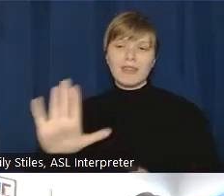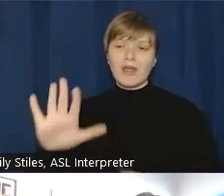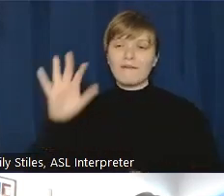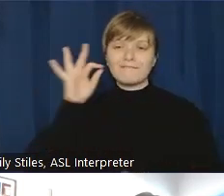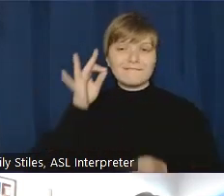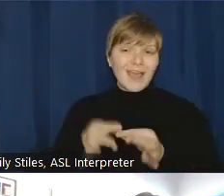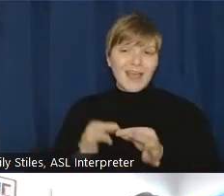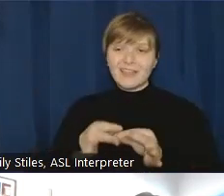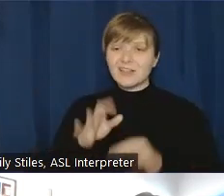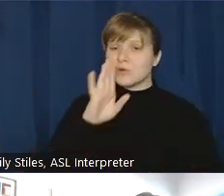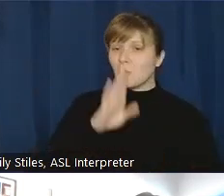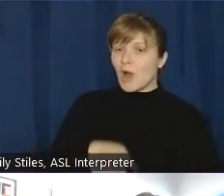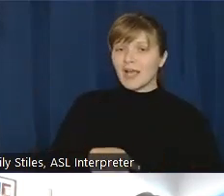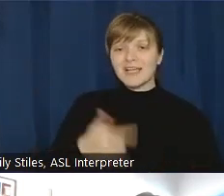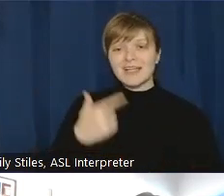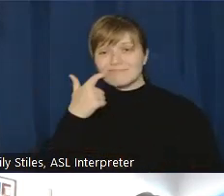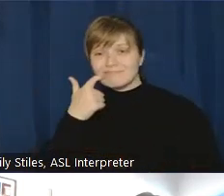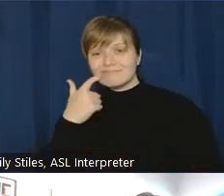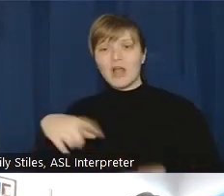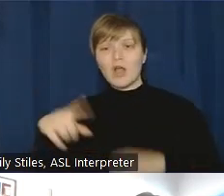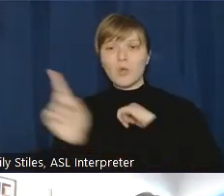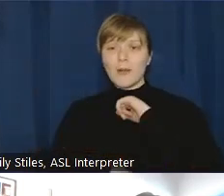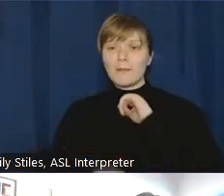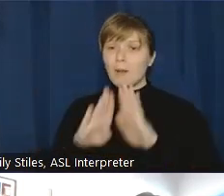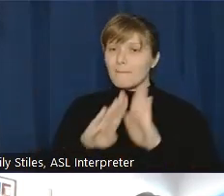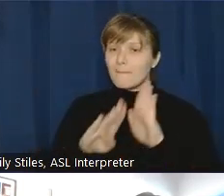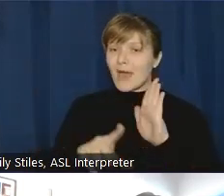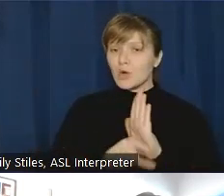mental health, criminal background, race, ethnicity, or gender identity.